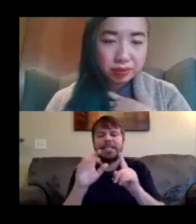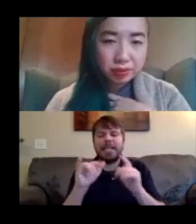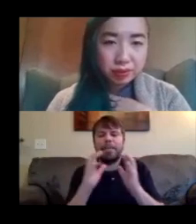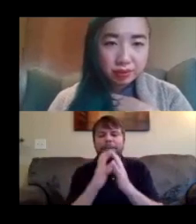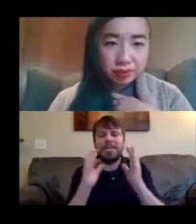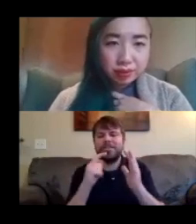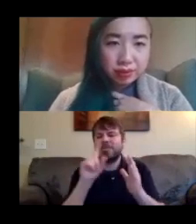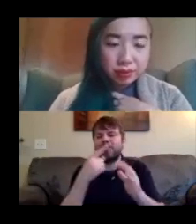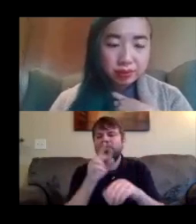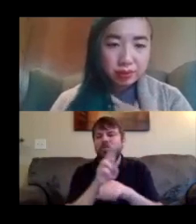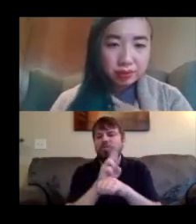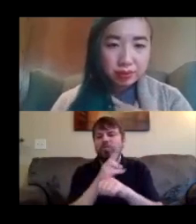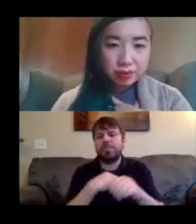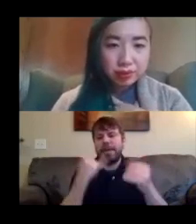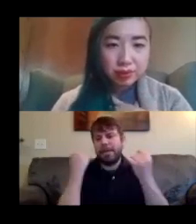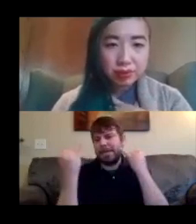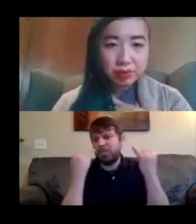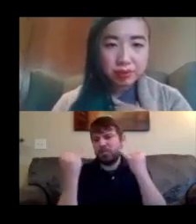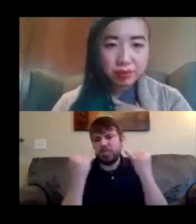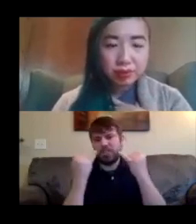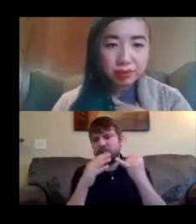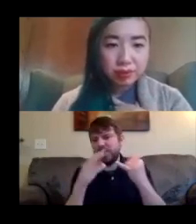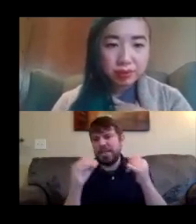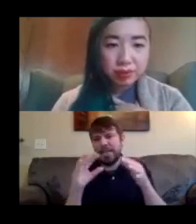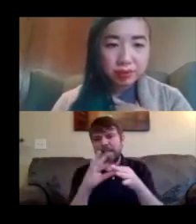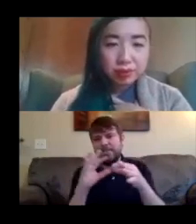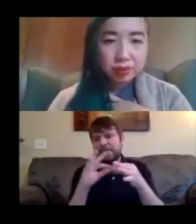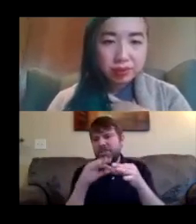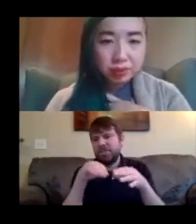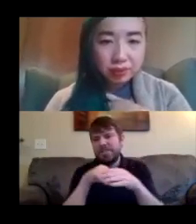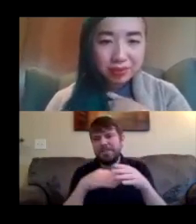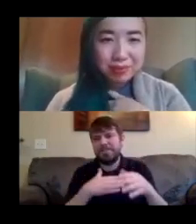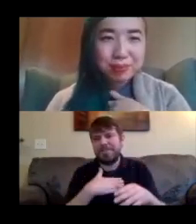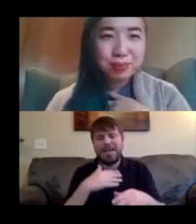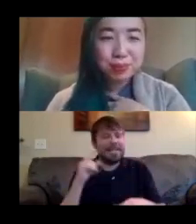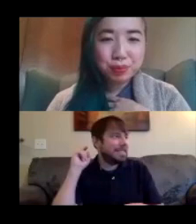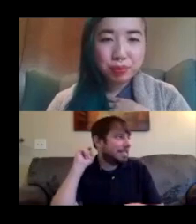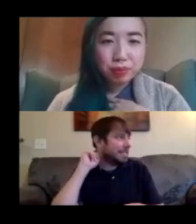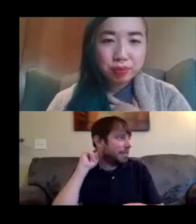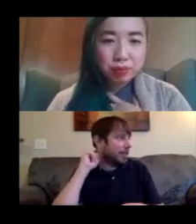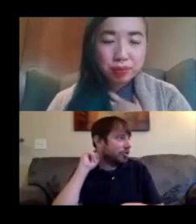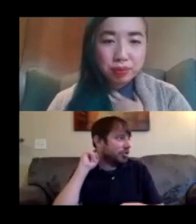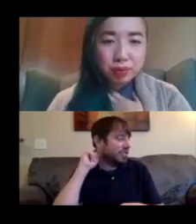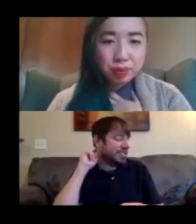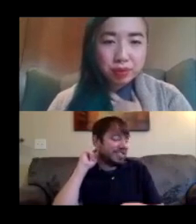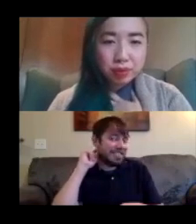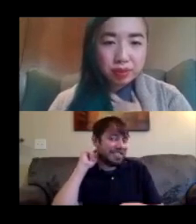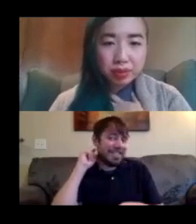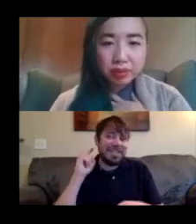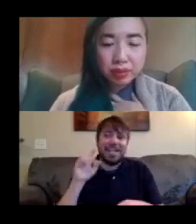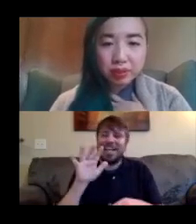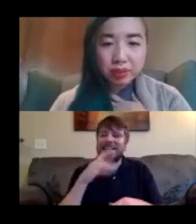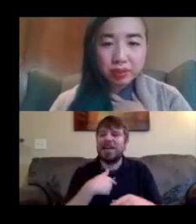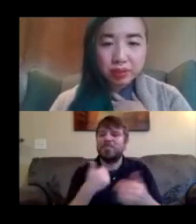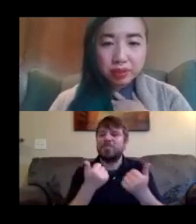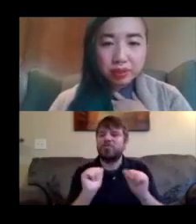stuck out to me and like the message, I guess my subconscious was trying to get across. Yeah,